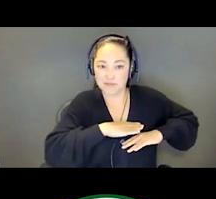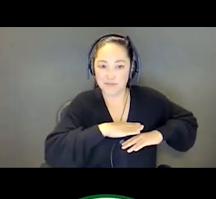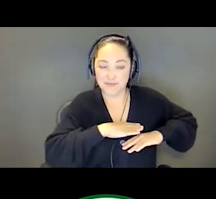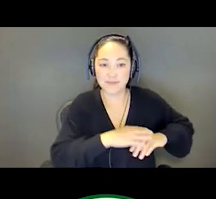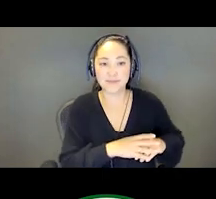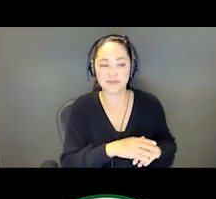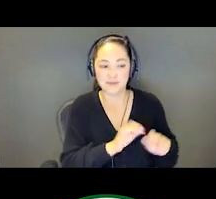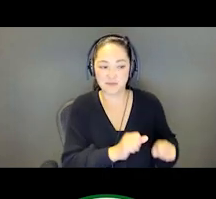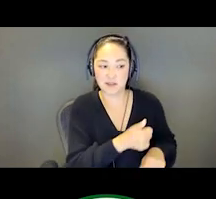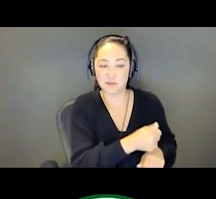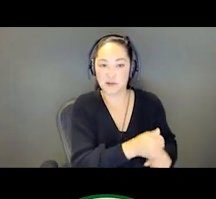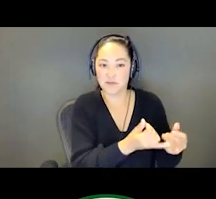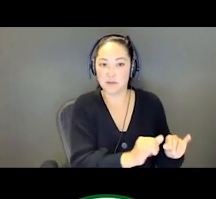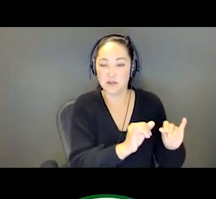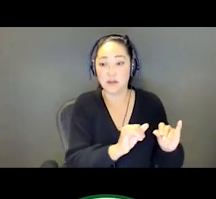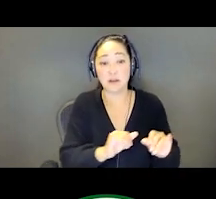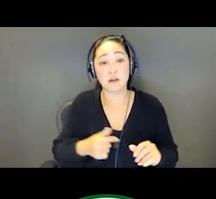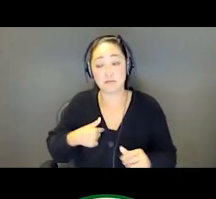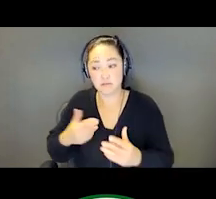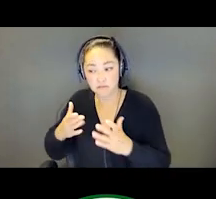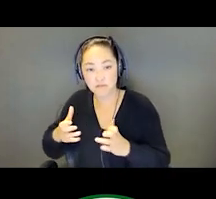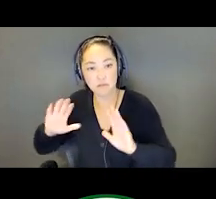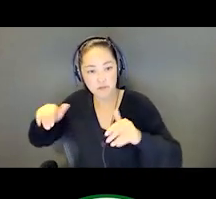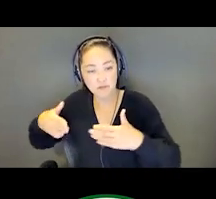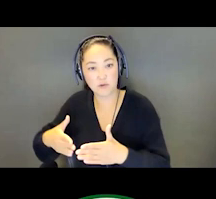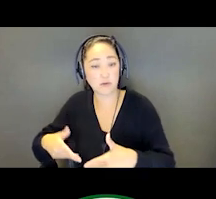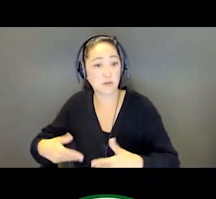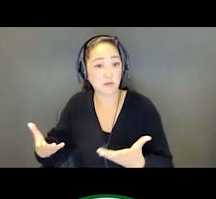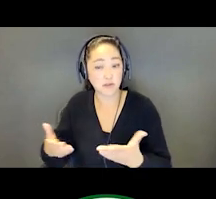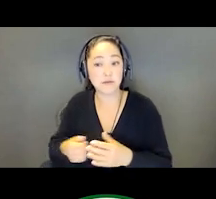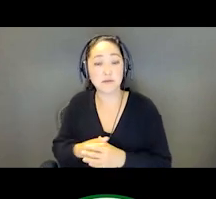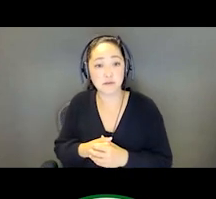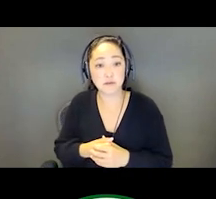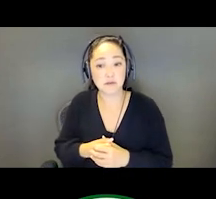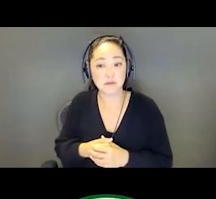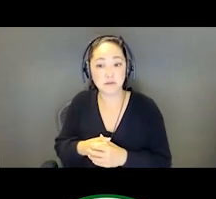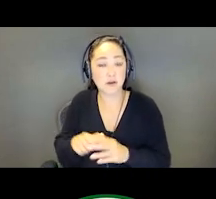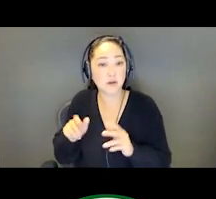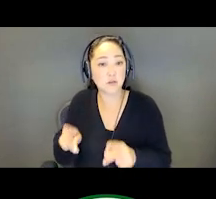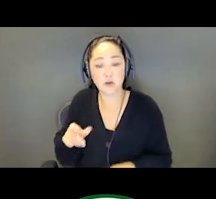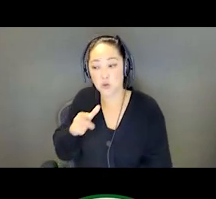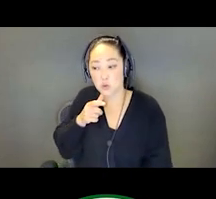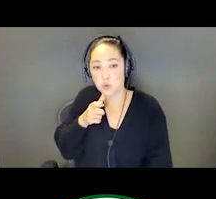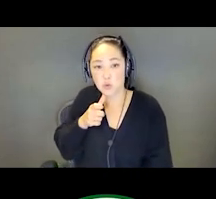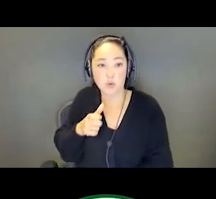We, really want to focus on all the persons that don't have the physical ability or a